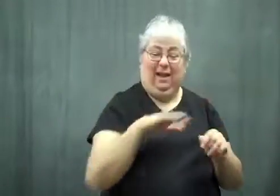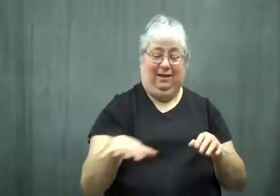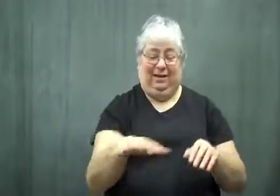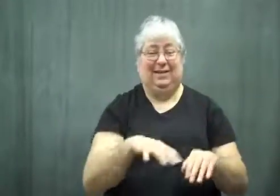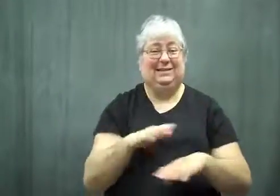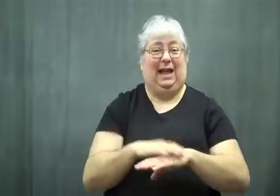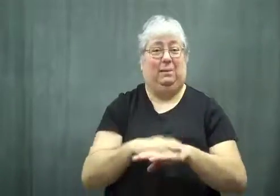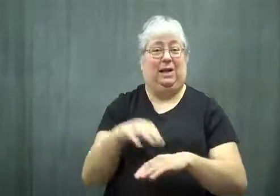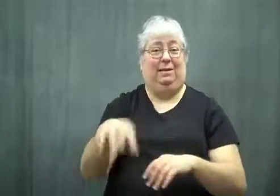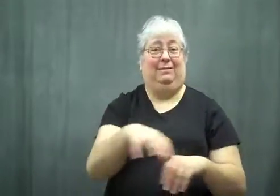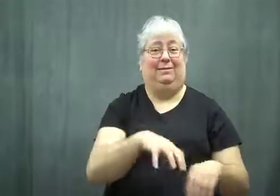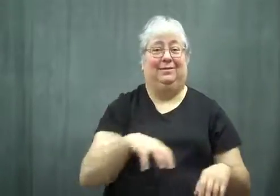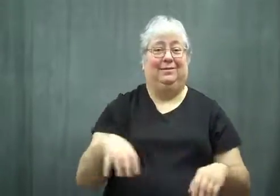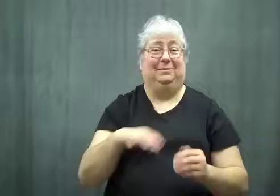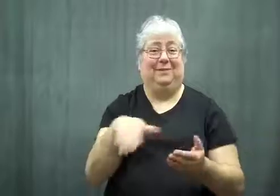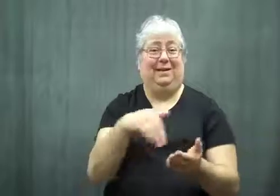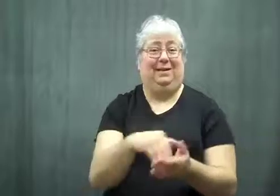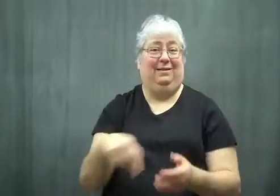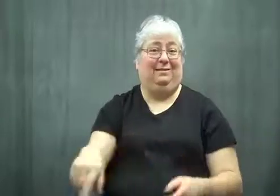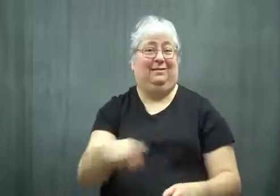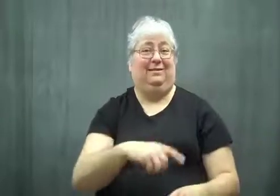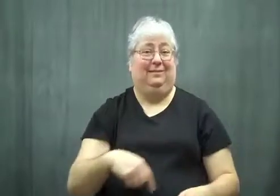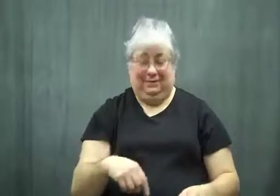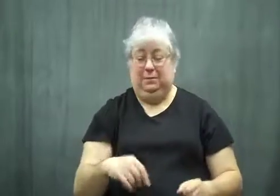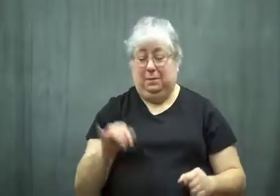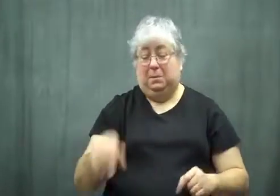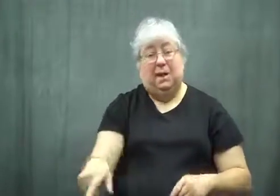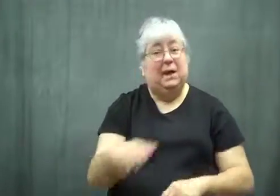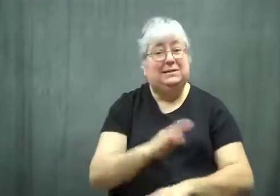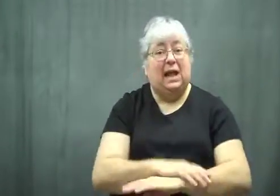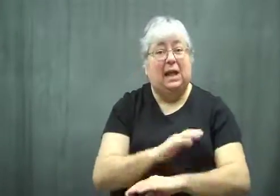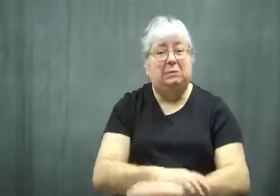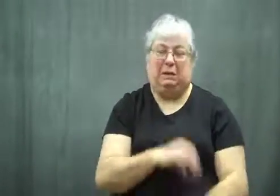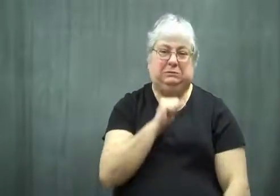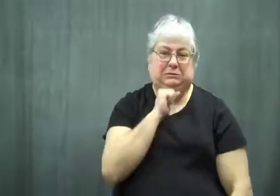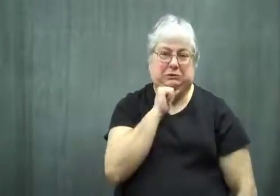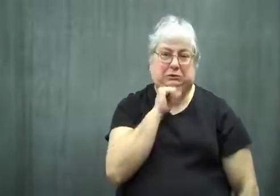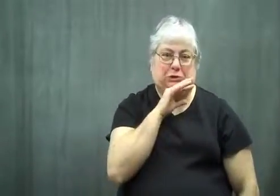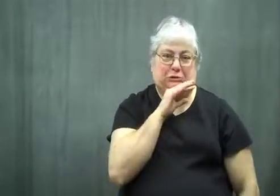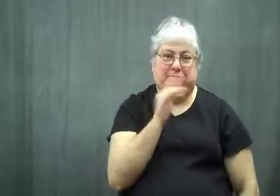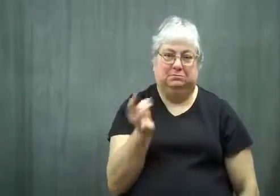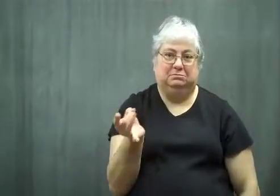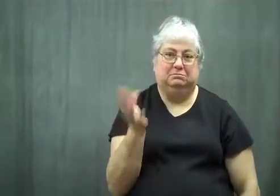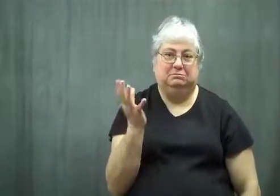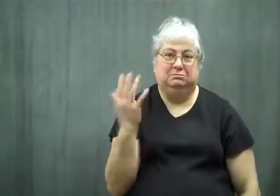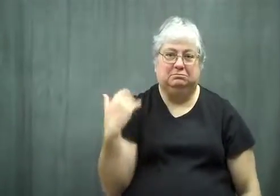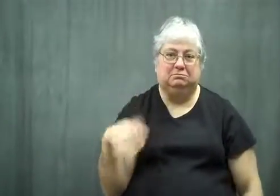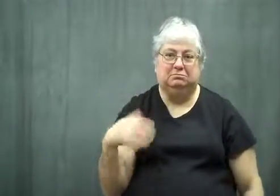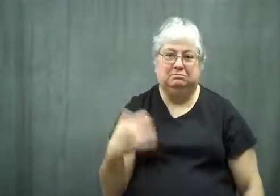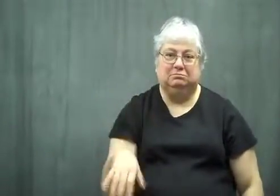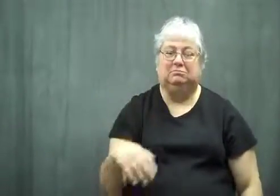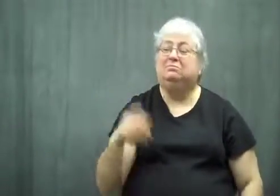The tables in the middle of all these restaurants are filthy.